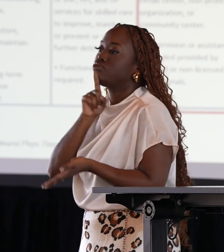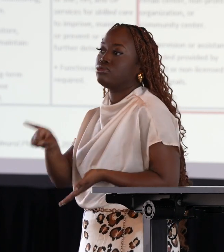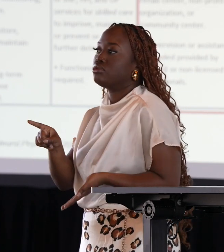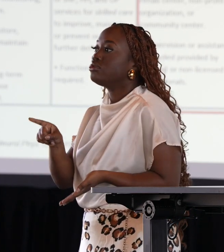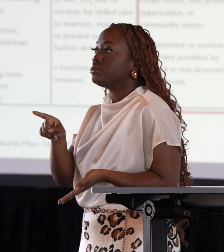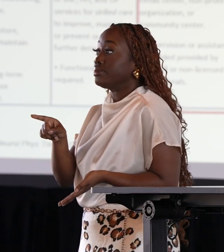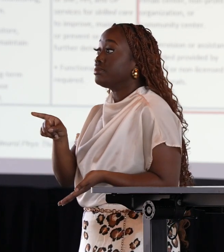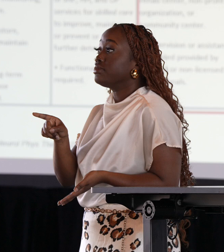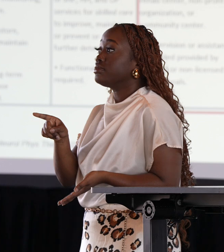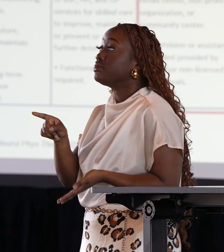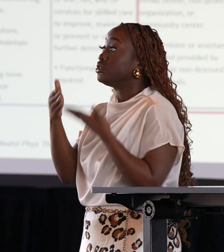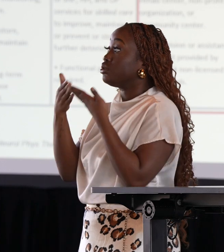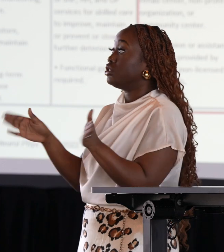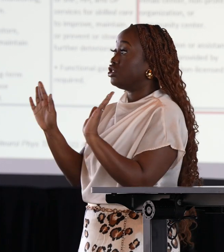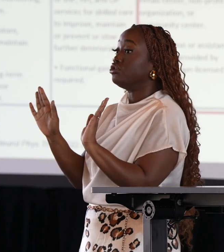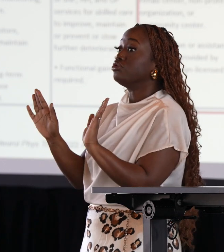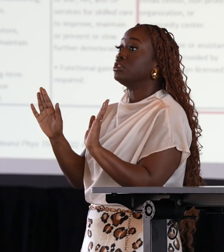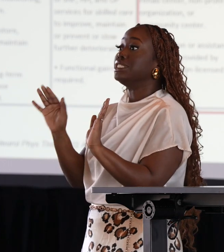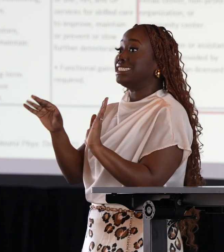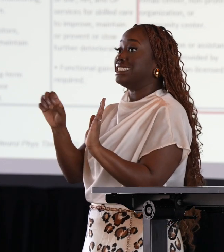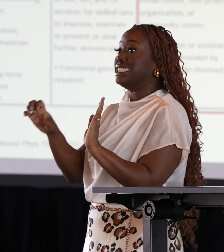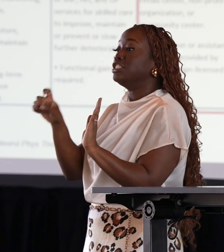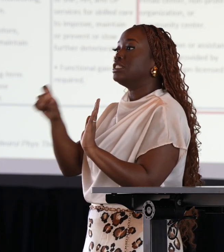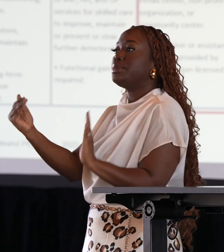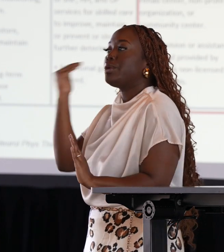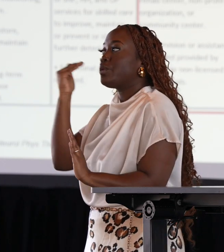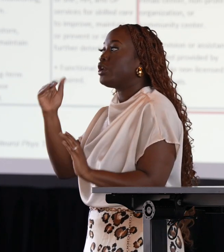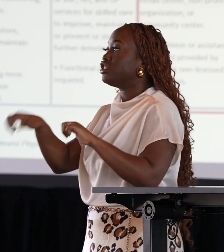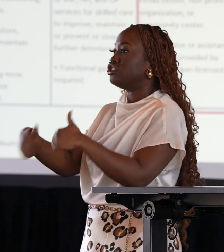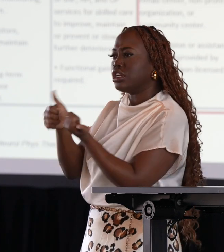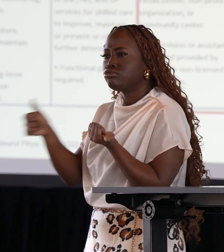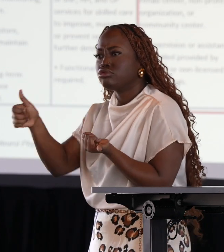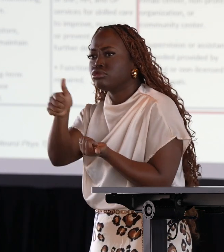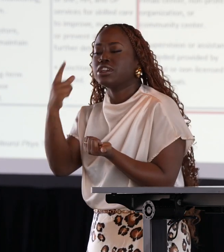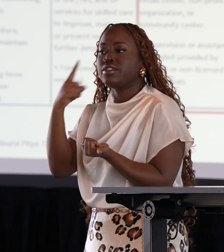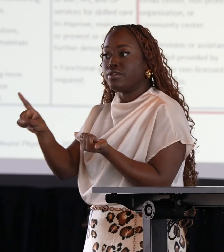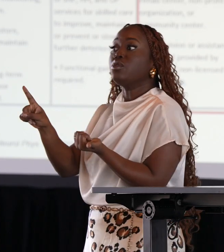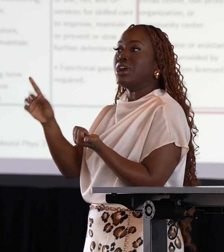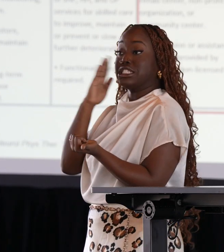Okay, so the Jimbo Ceballos case, many of you may be aware of, this, went to trial in 2013 it sounds old school, but it's